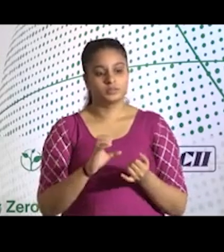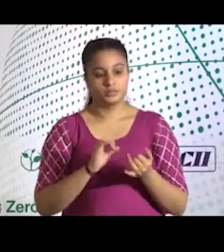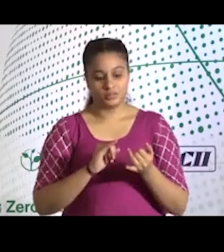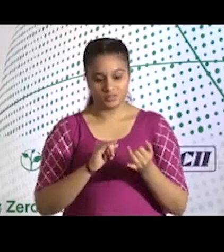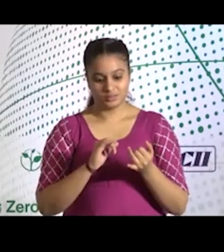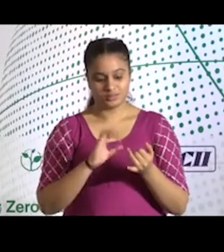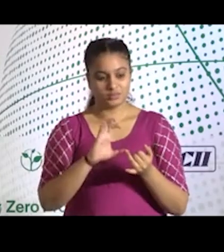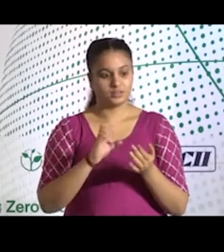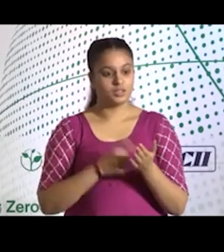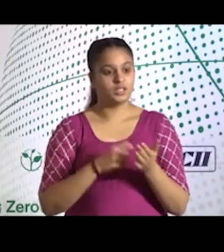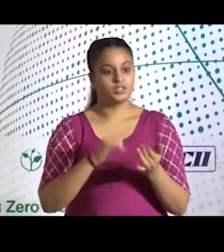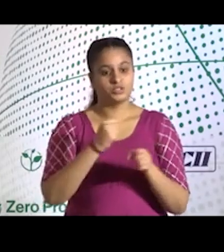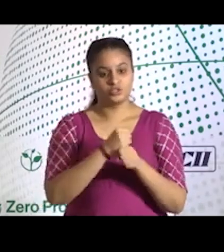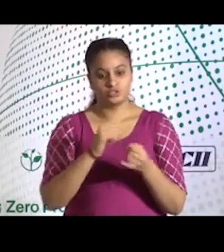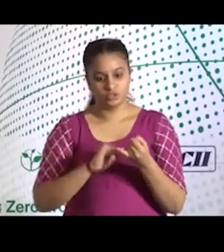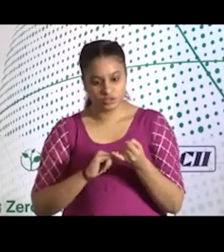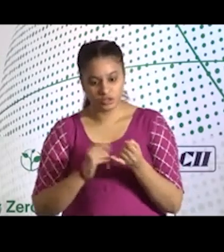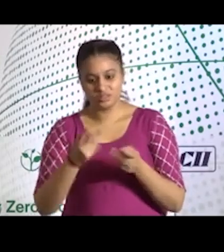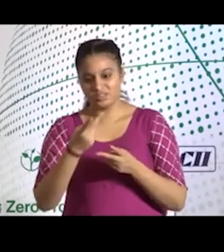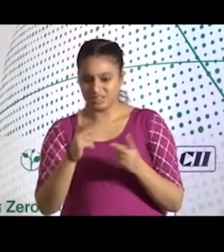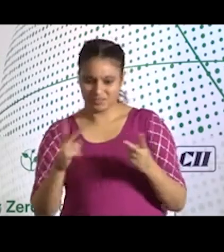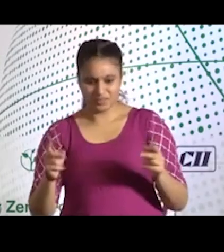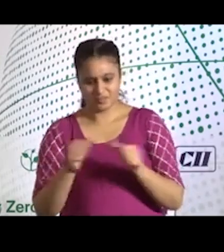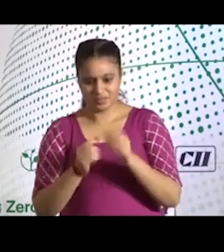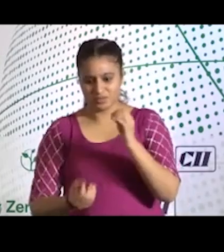and a lot of organizations have created sociology,